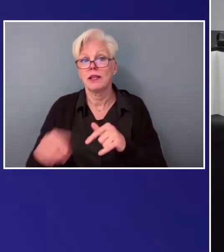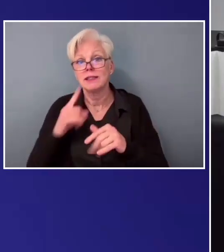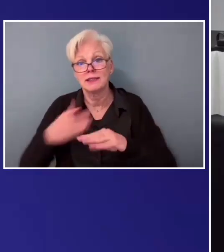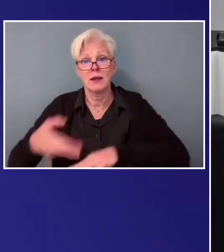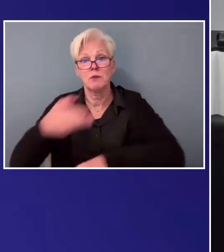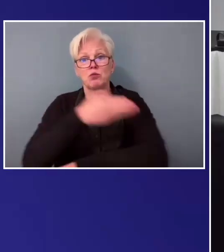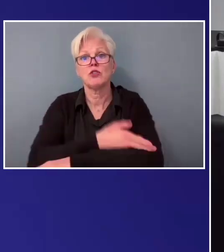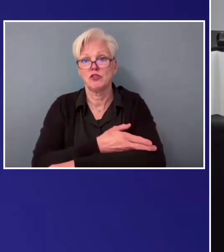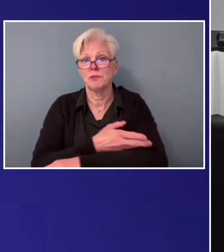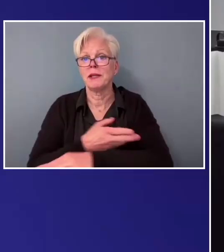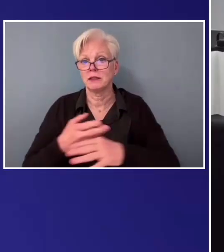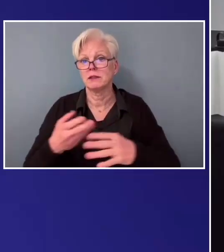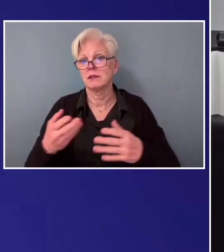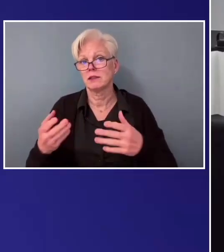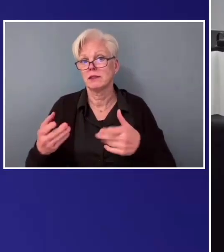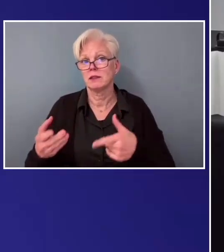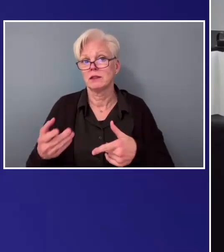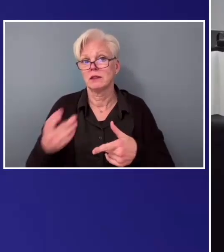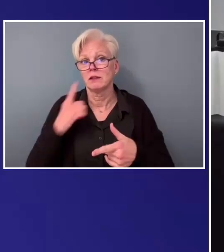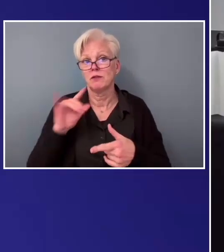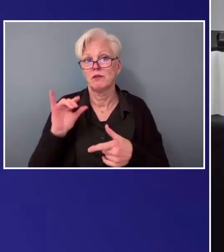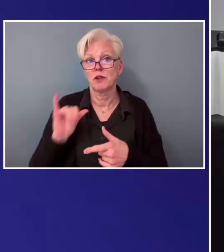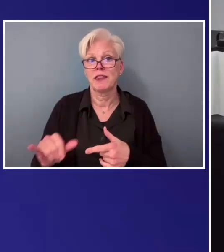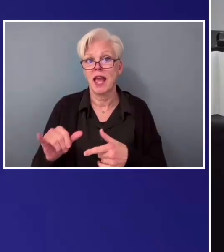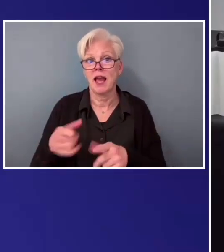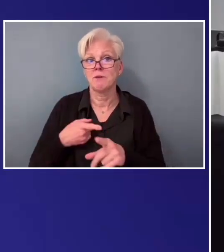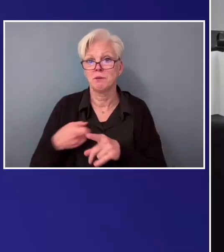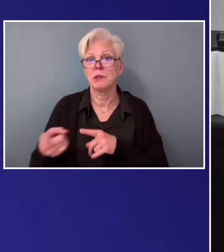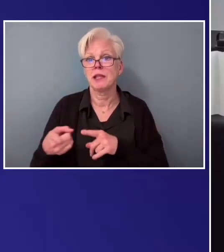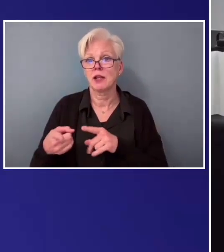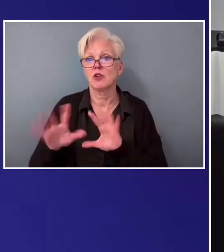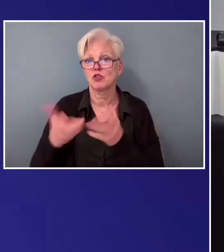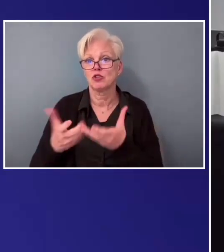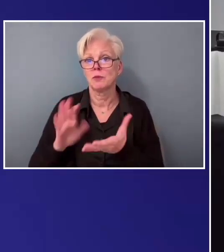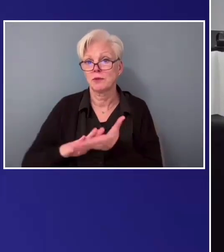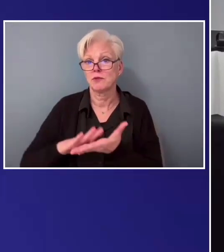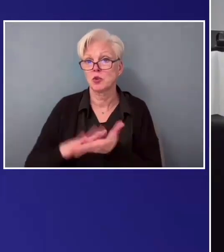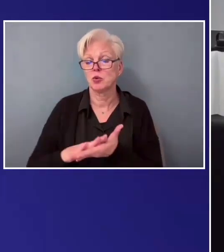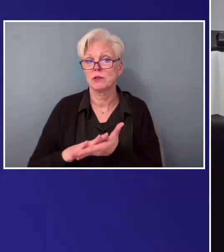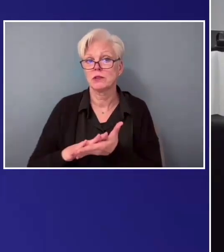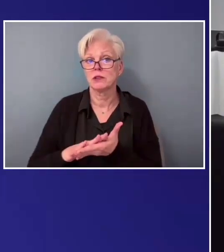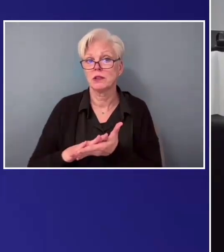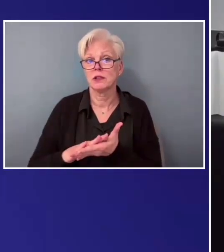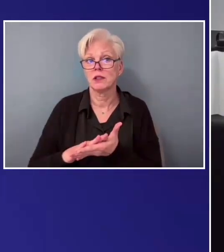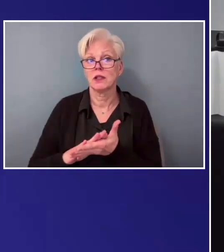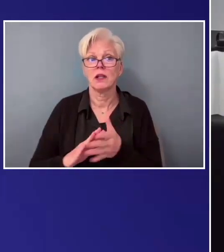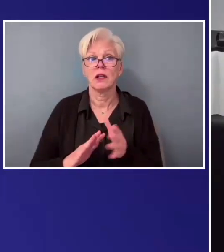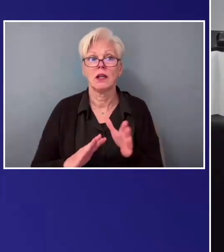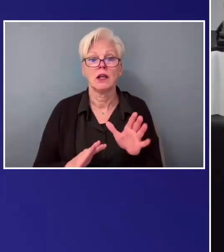current regs for that particular group of schools. I think a presentation on that would be